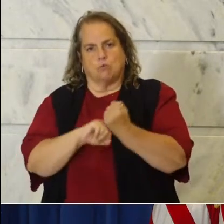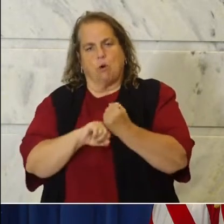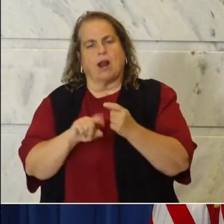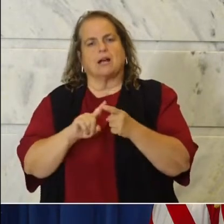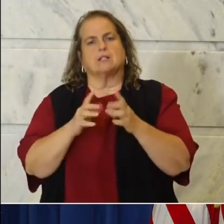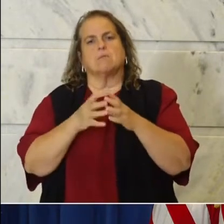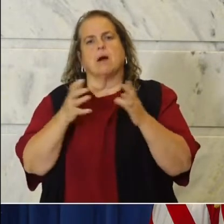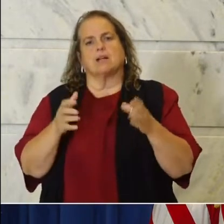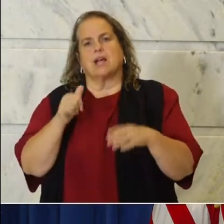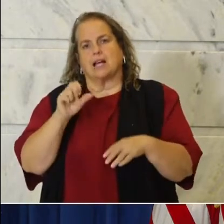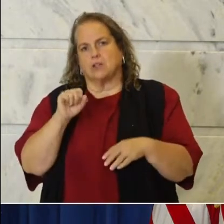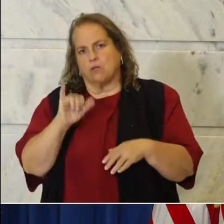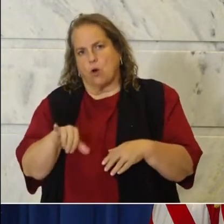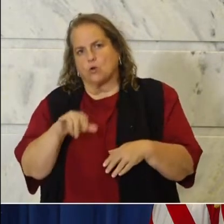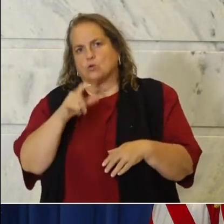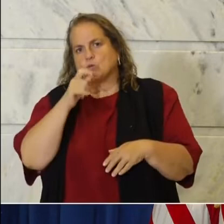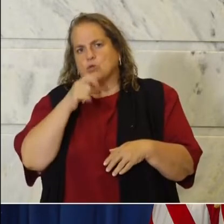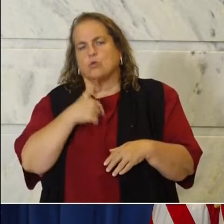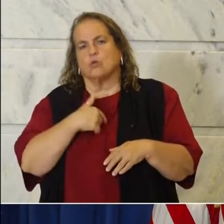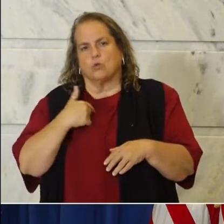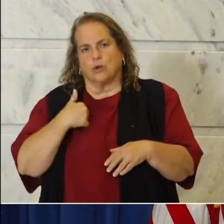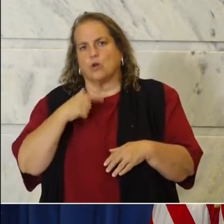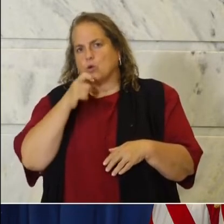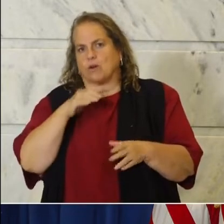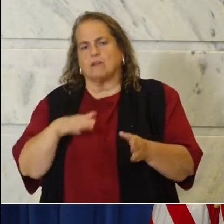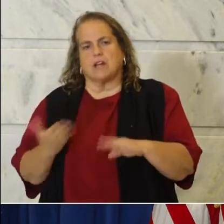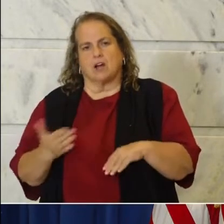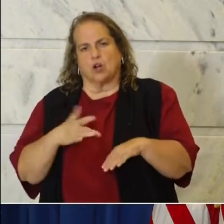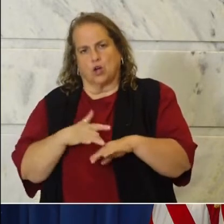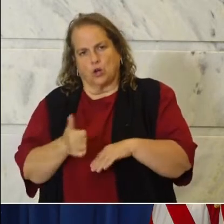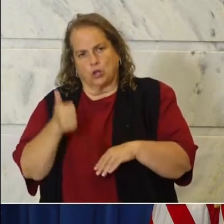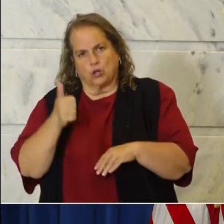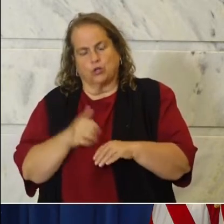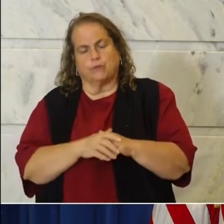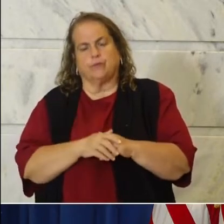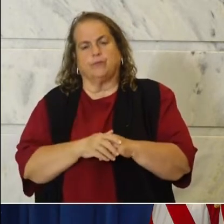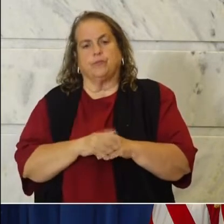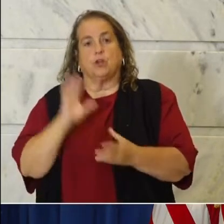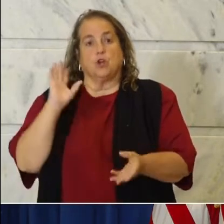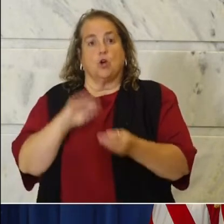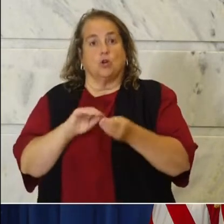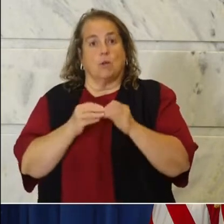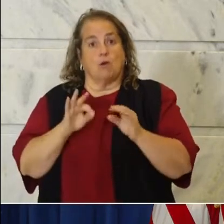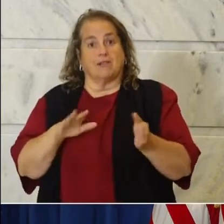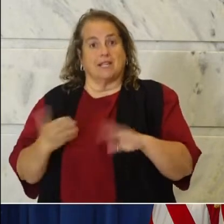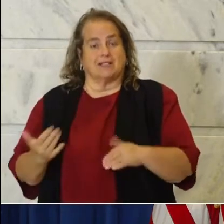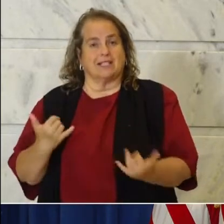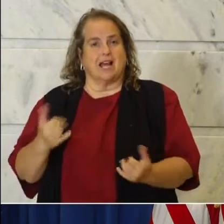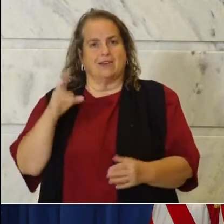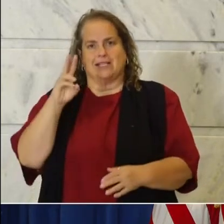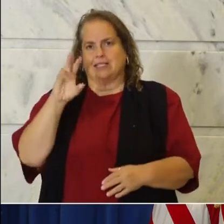as those that we lost earlier. Our total number of deaths is now 677.